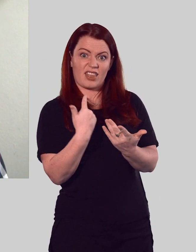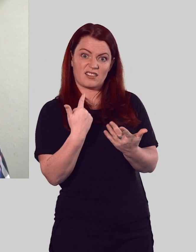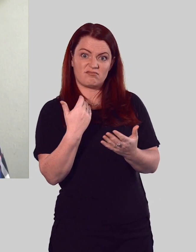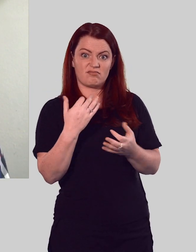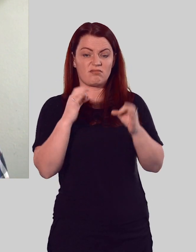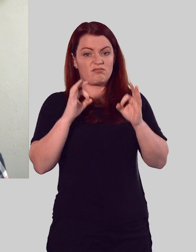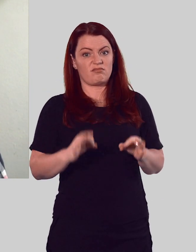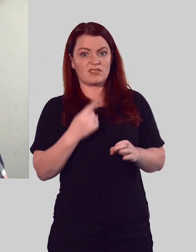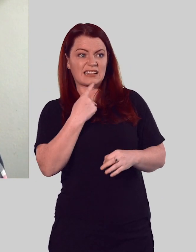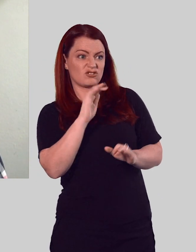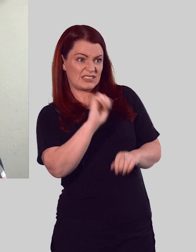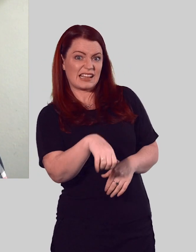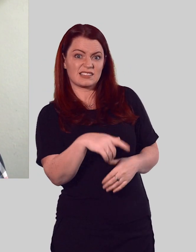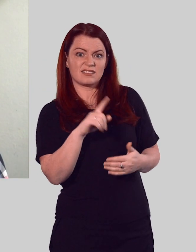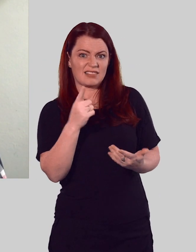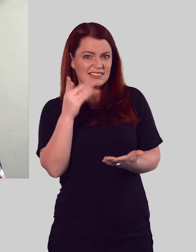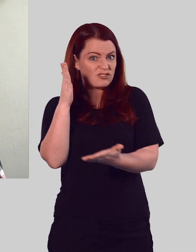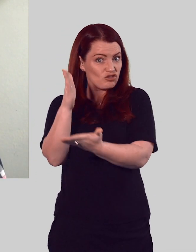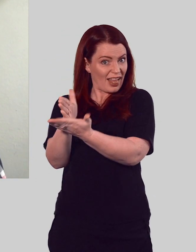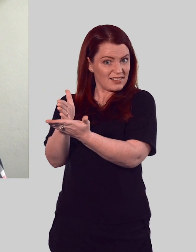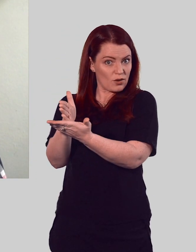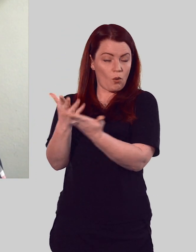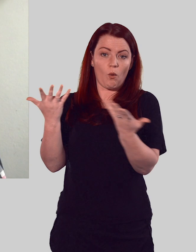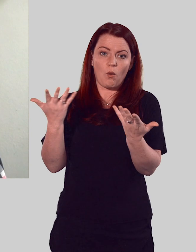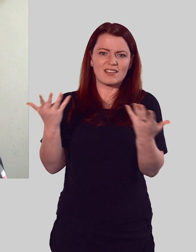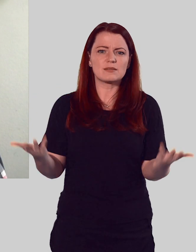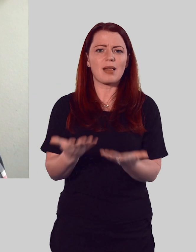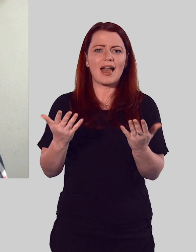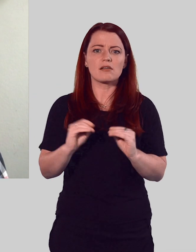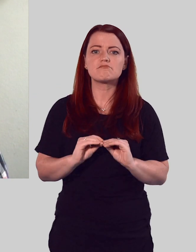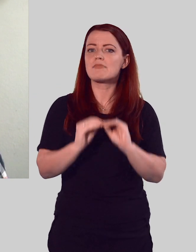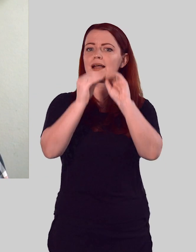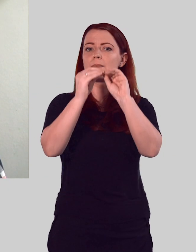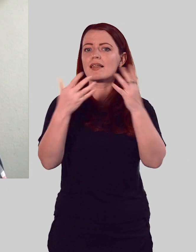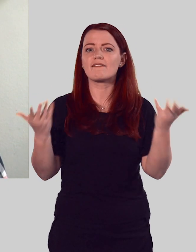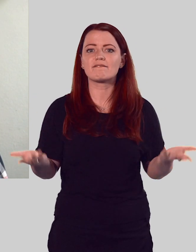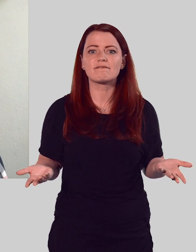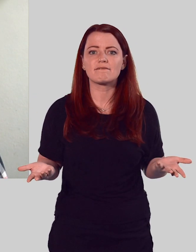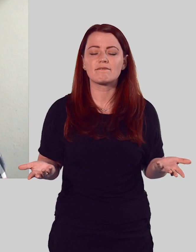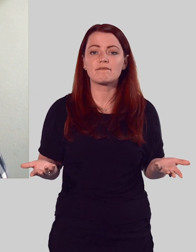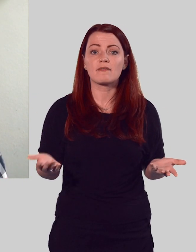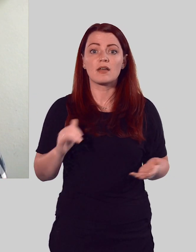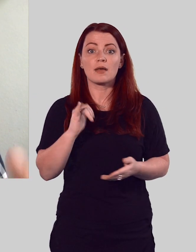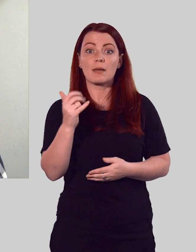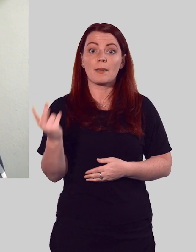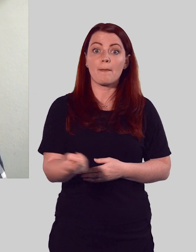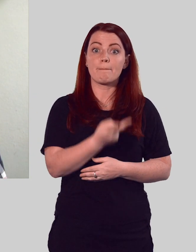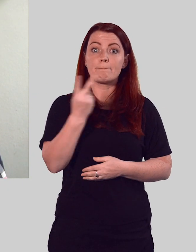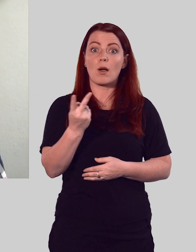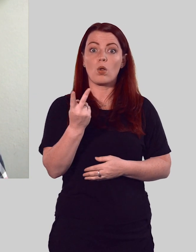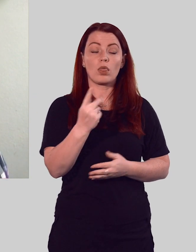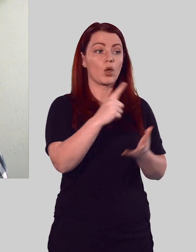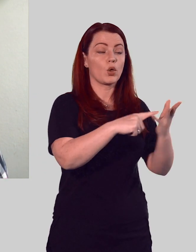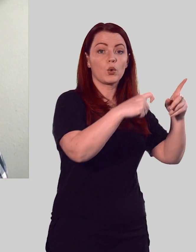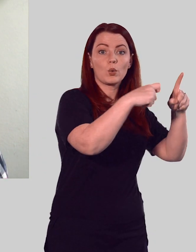reality or is this just play and make believe? Perhaps then both UK and Russian audiences would talk about what was